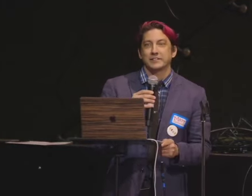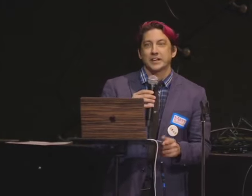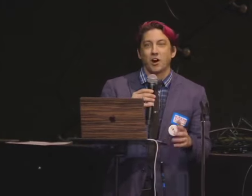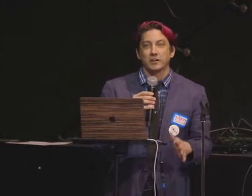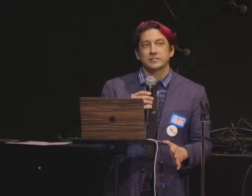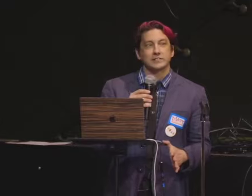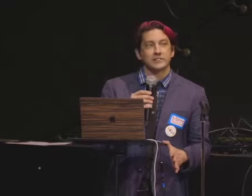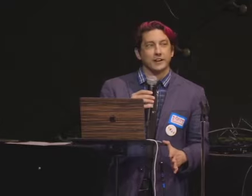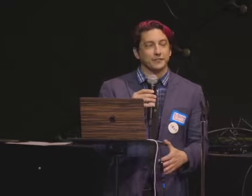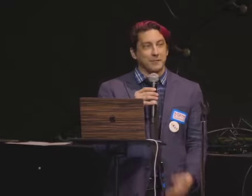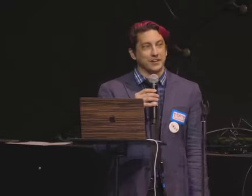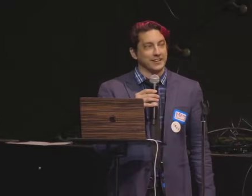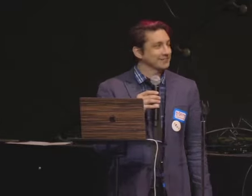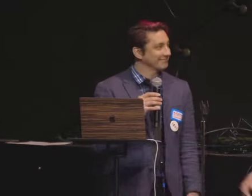about the art of captioning.